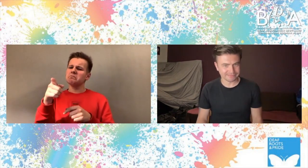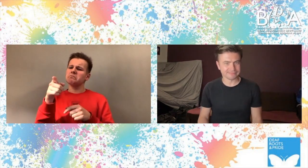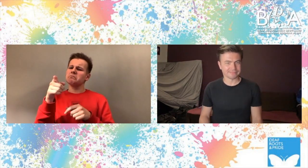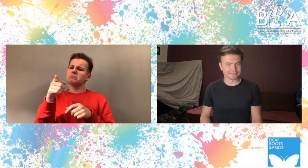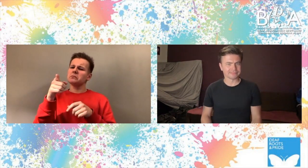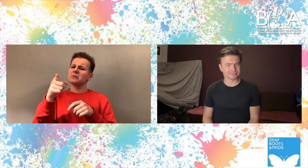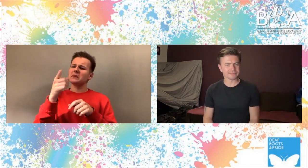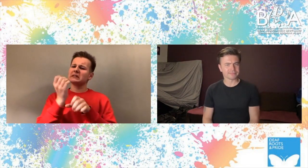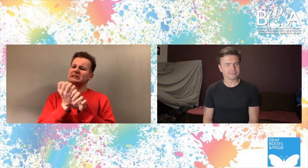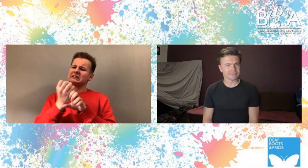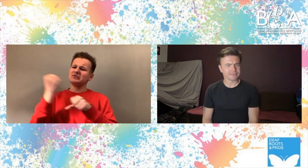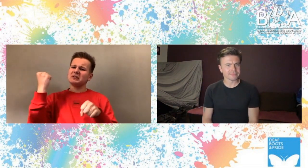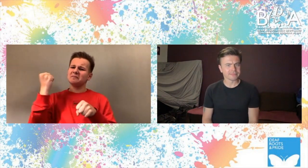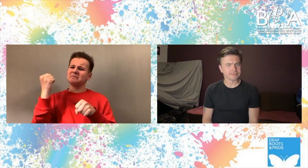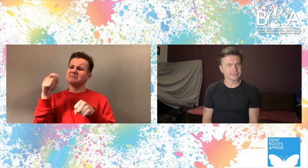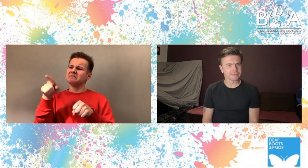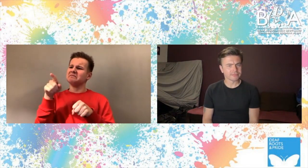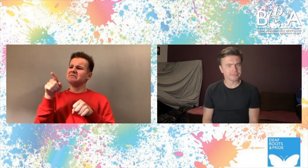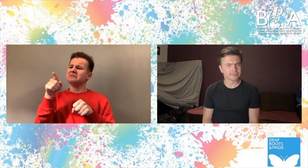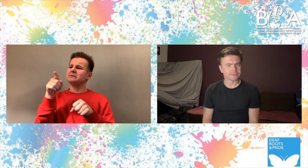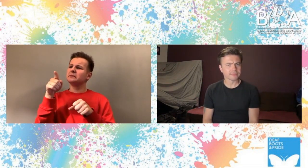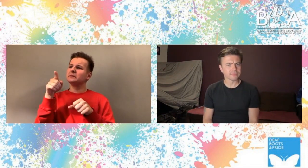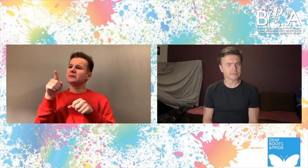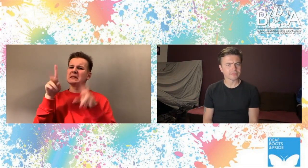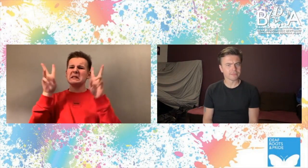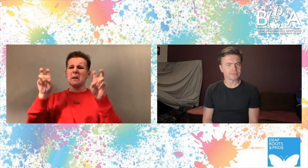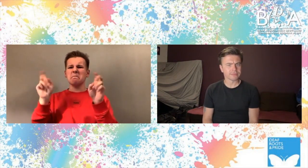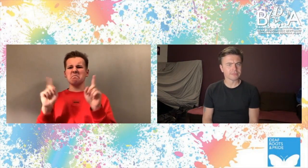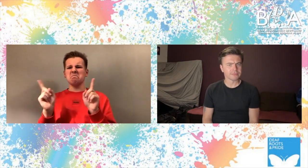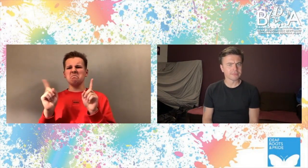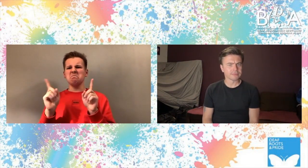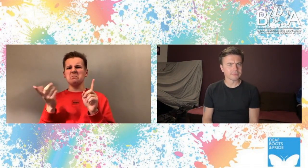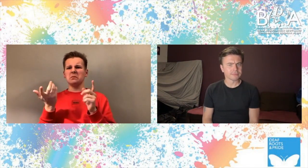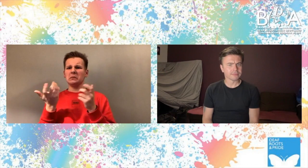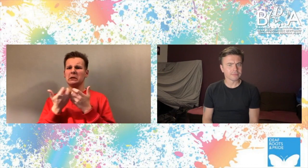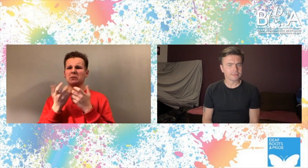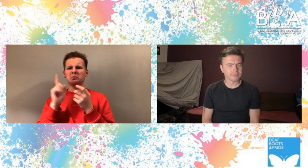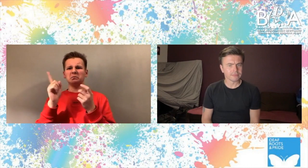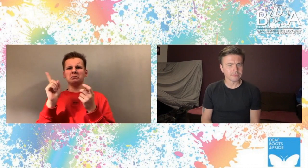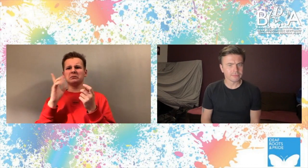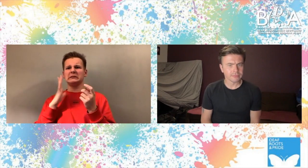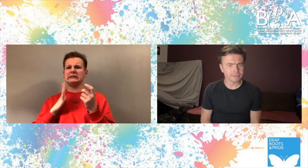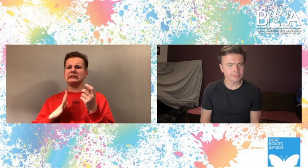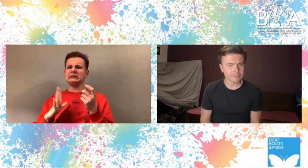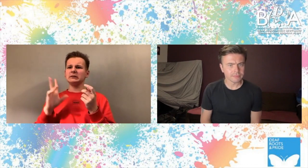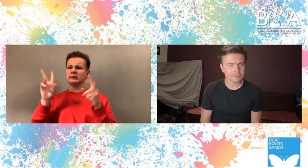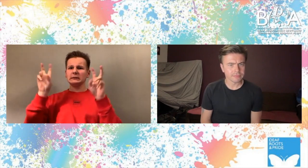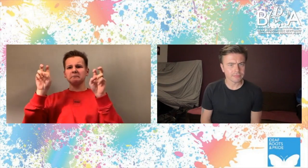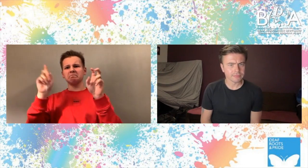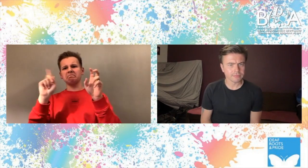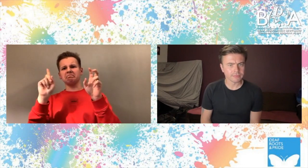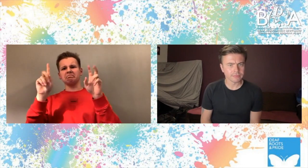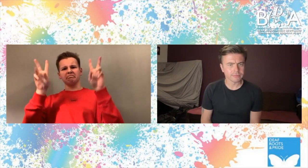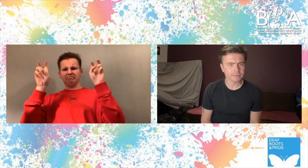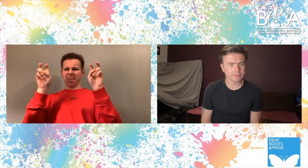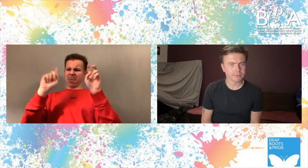What is your degree in and how did you decide which degree to do?